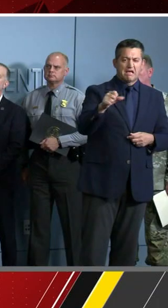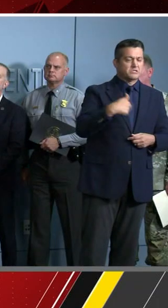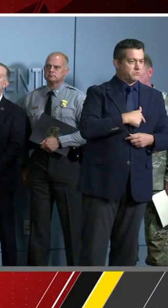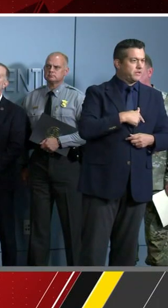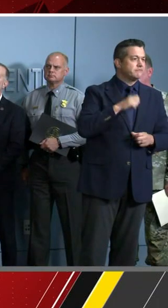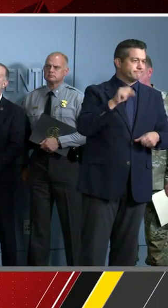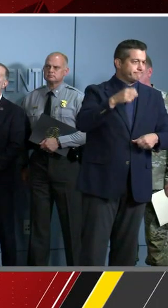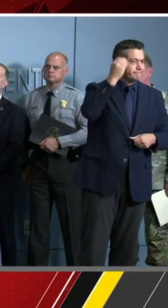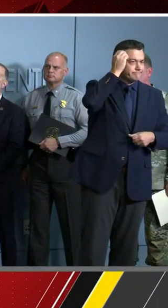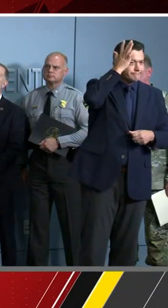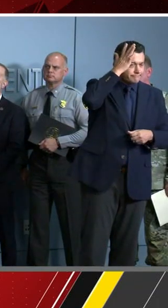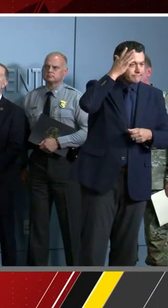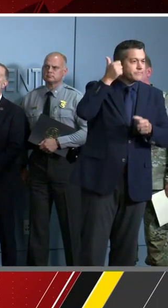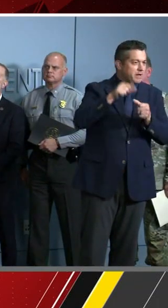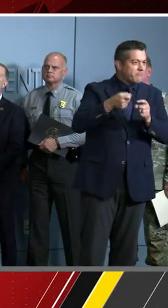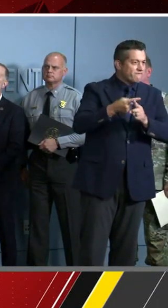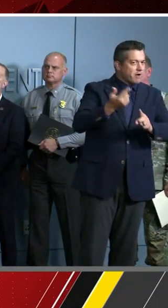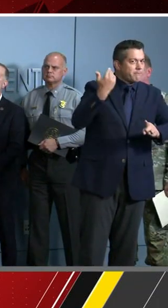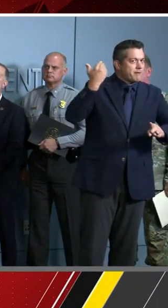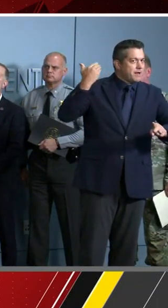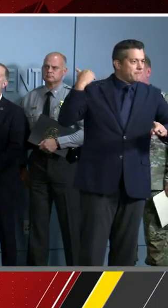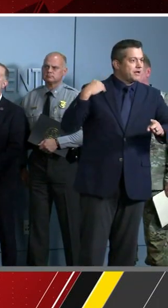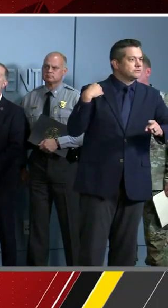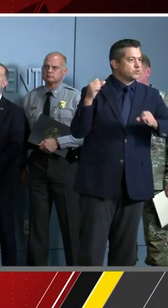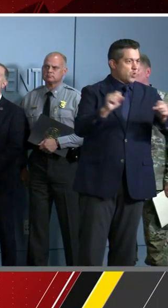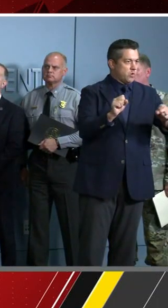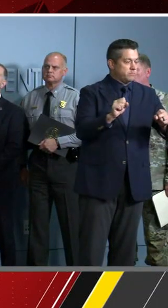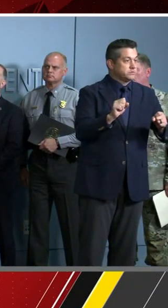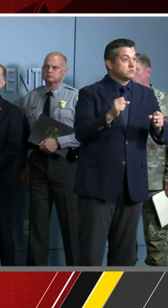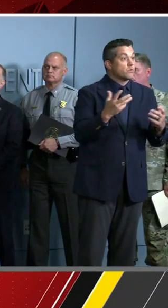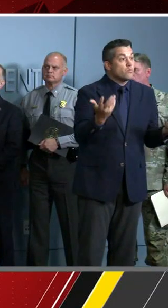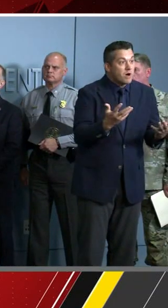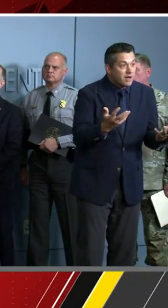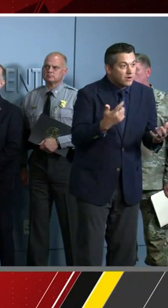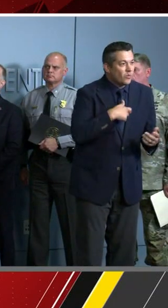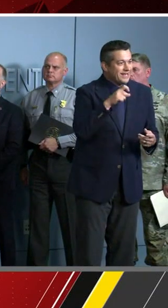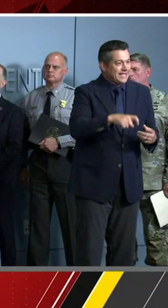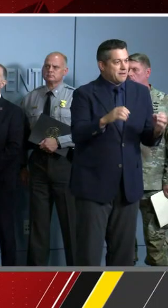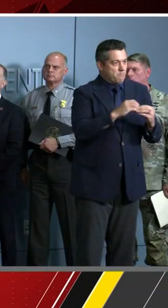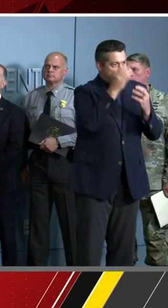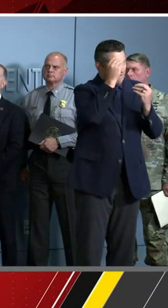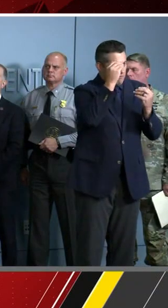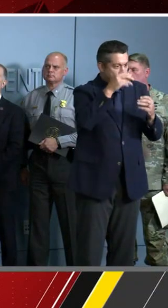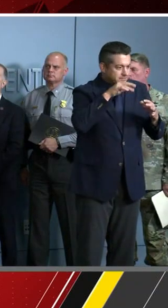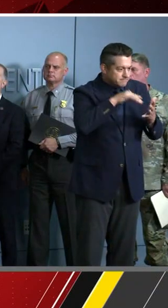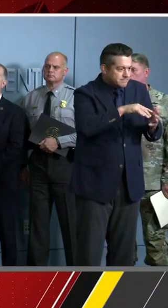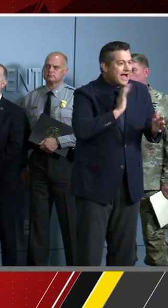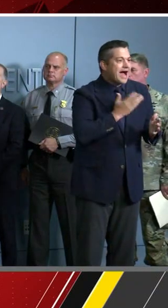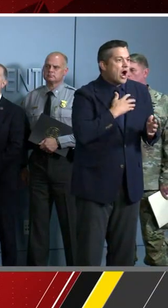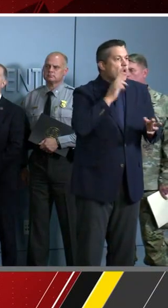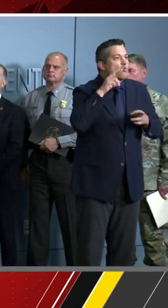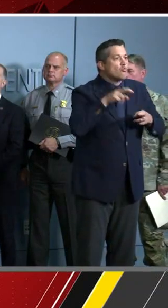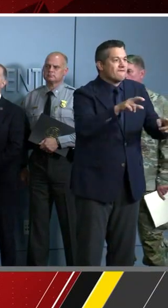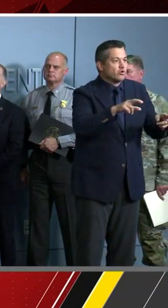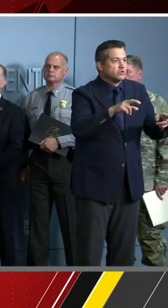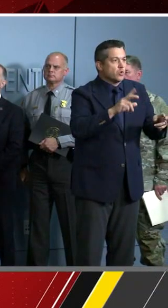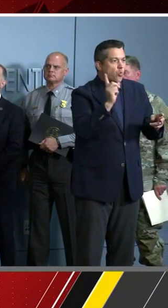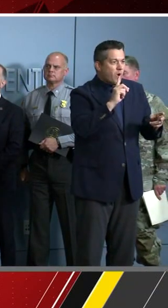we learned that we needed more